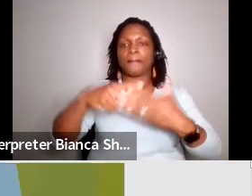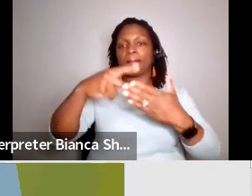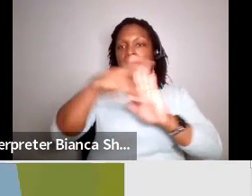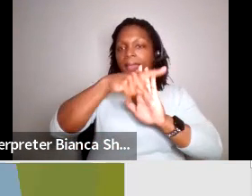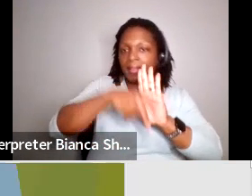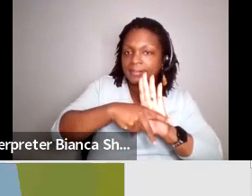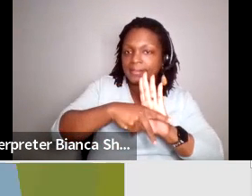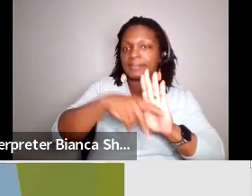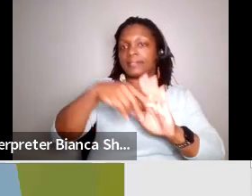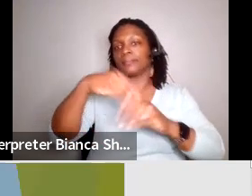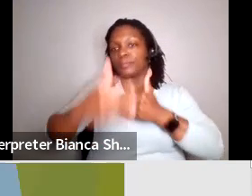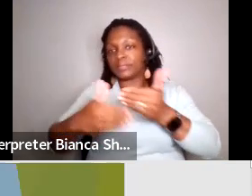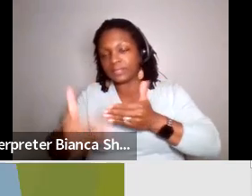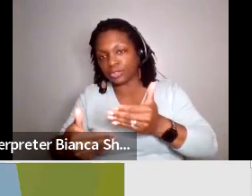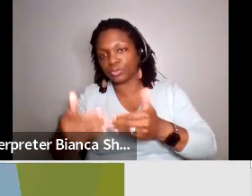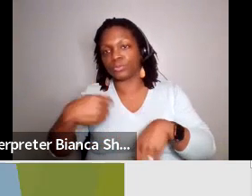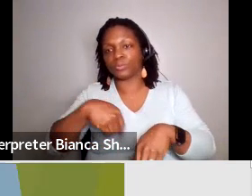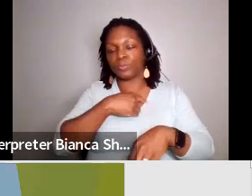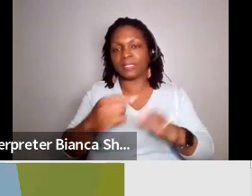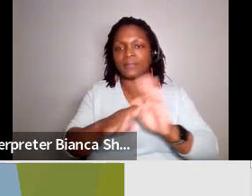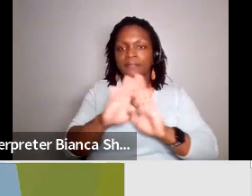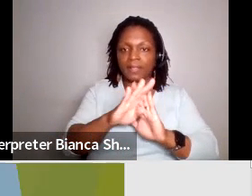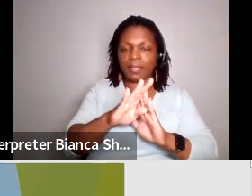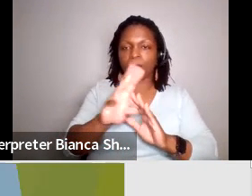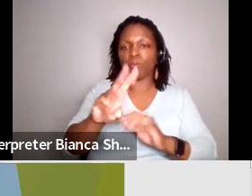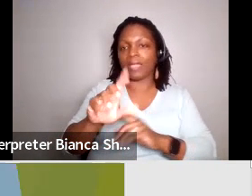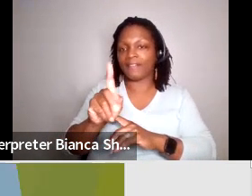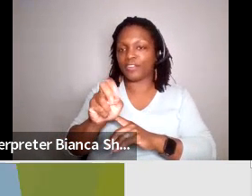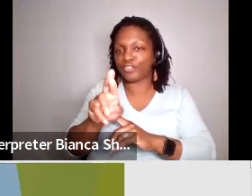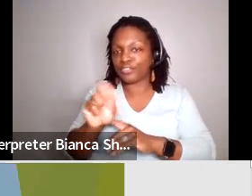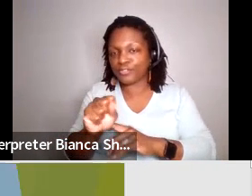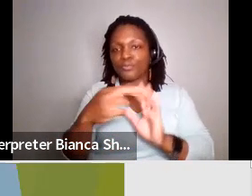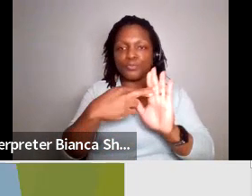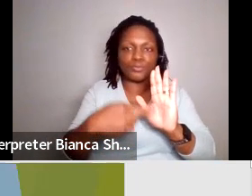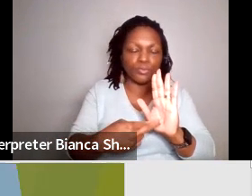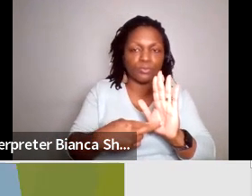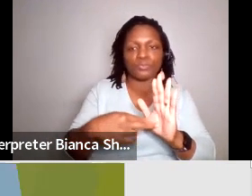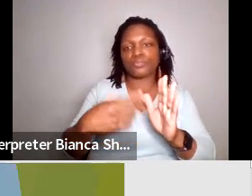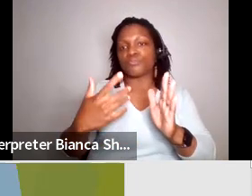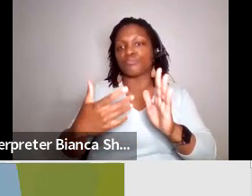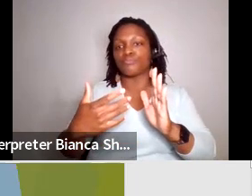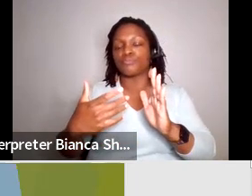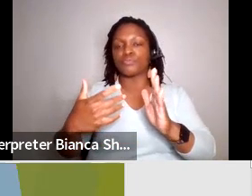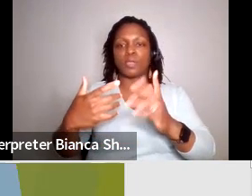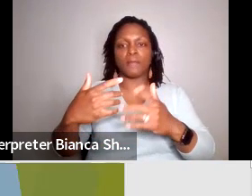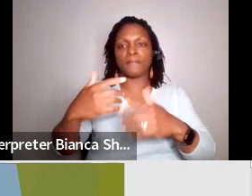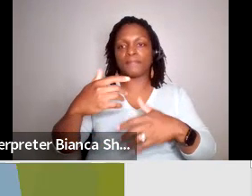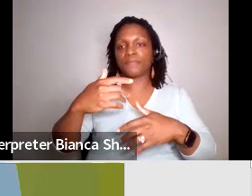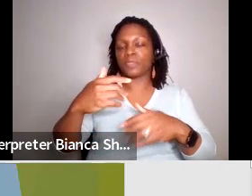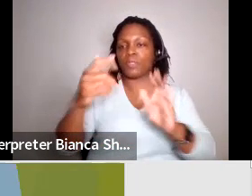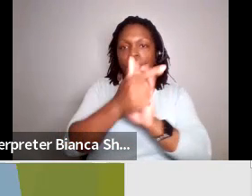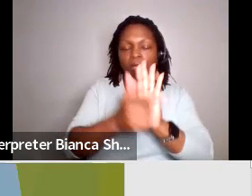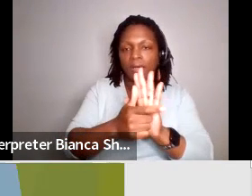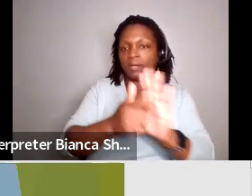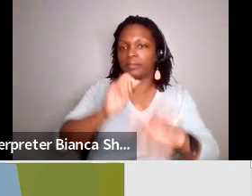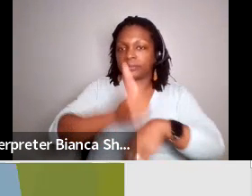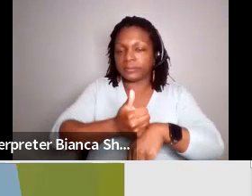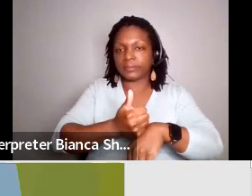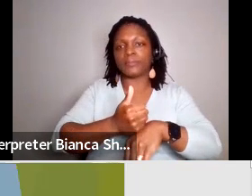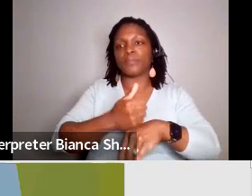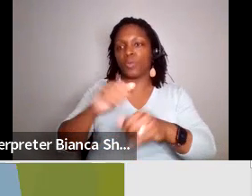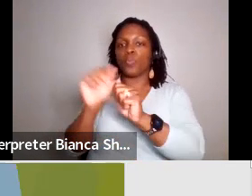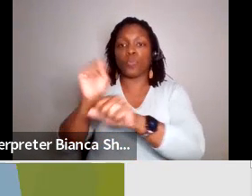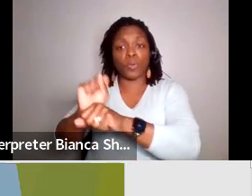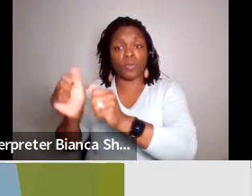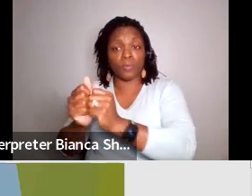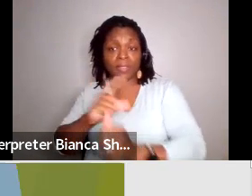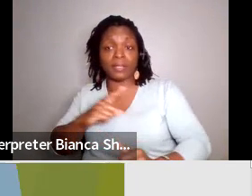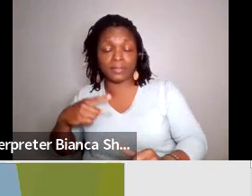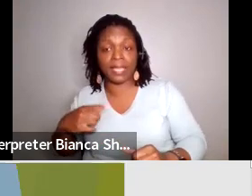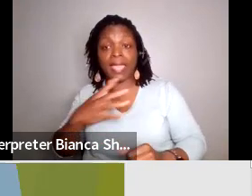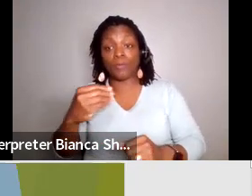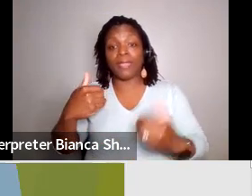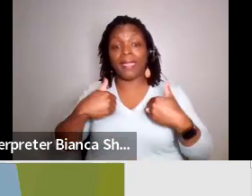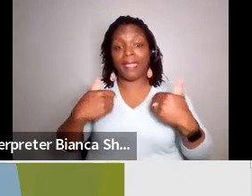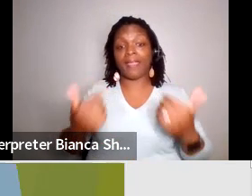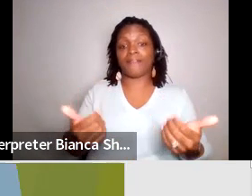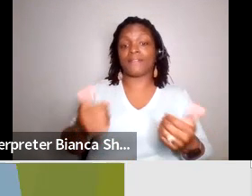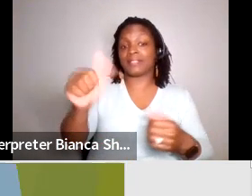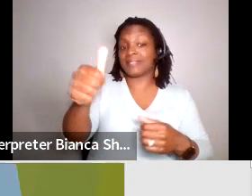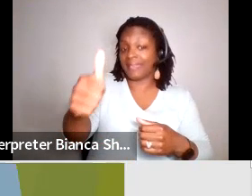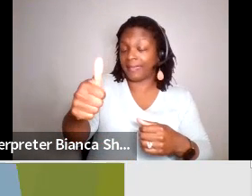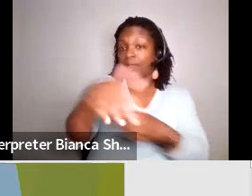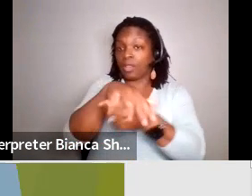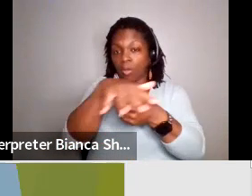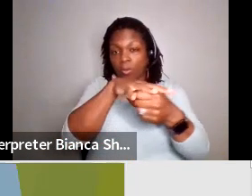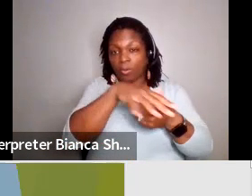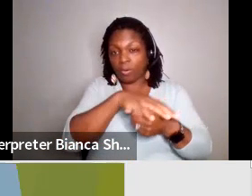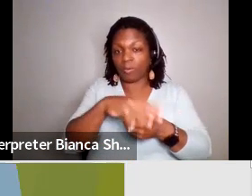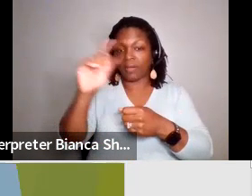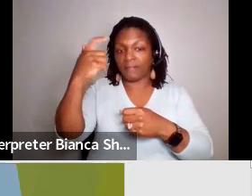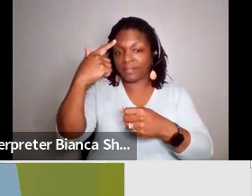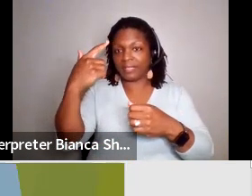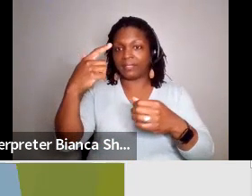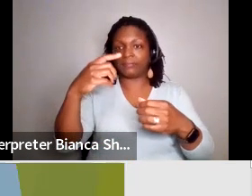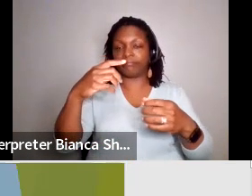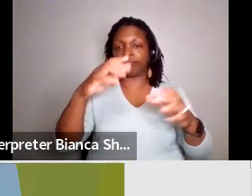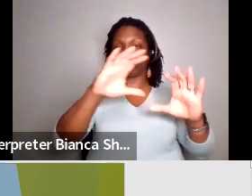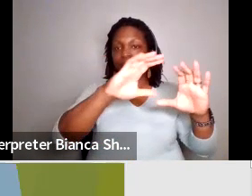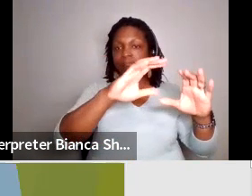We we developed the waivers, the rules, the regulations, we work with the legislatures, and then we have 10 of what we call local governing entities or human services Districts and authorities across Louisiana and those